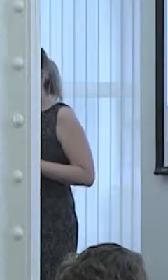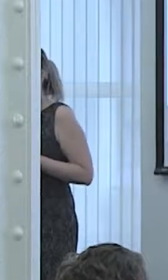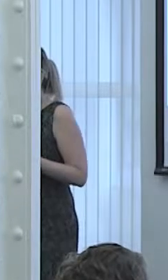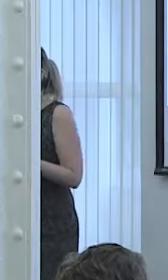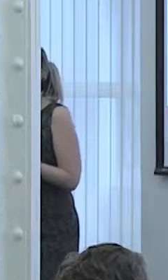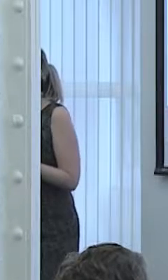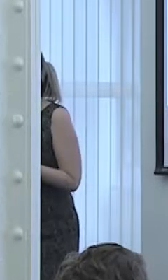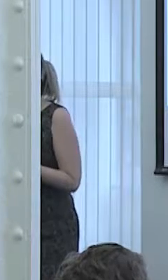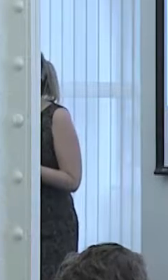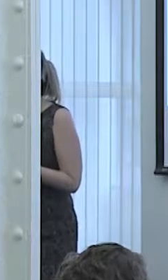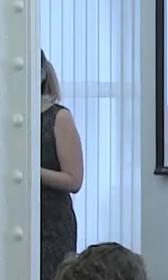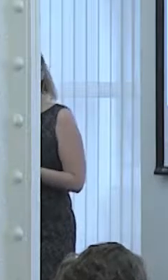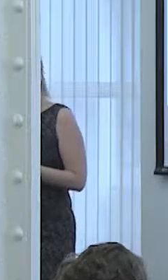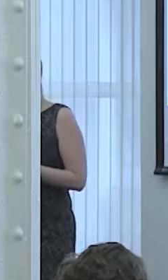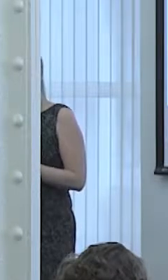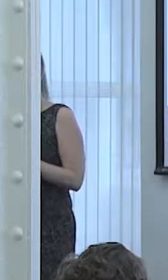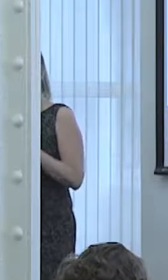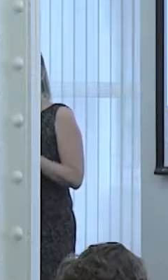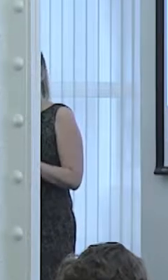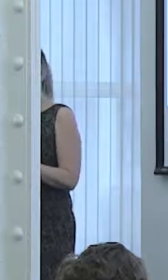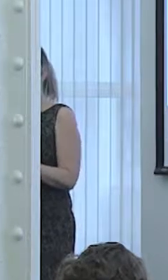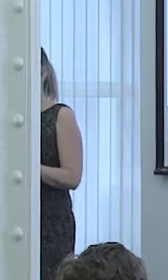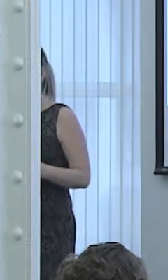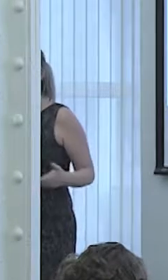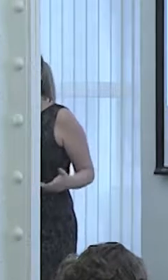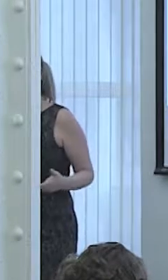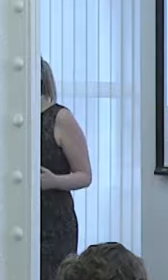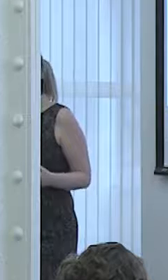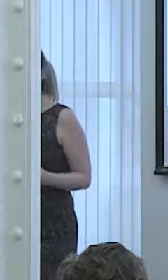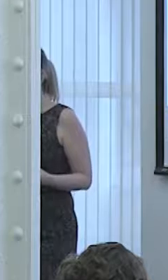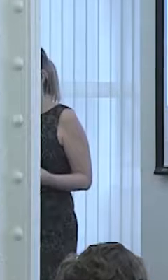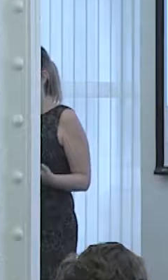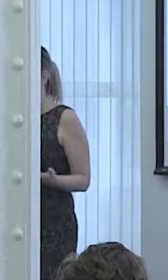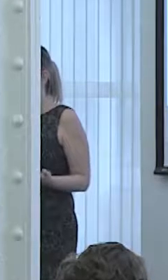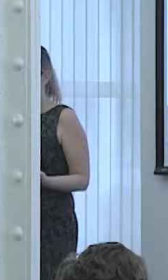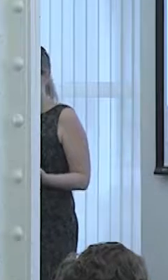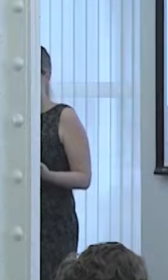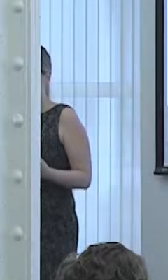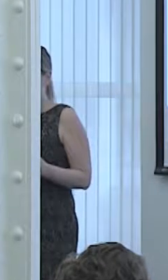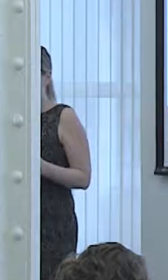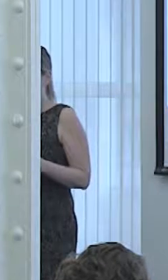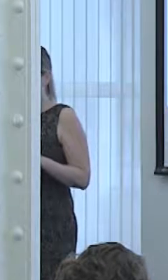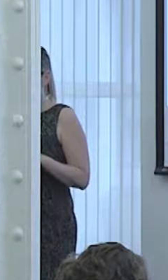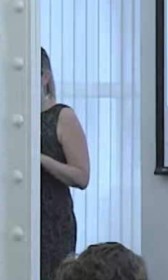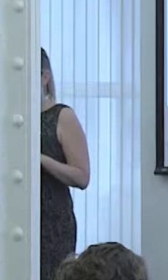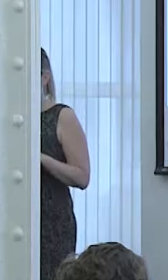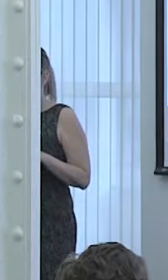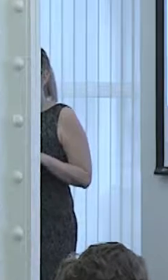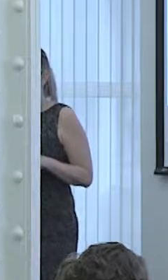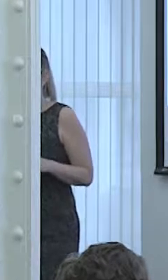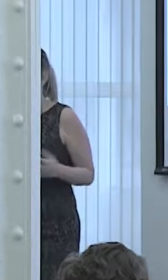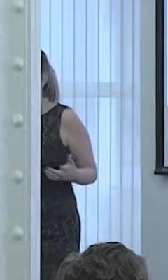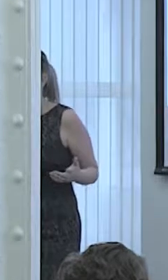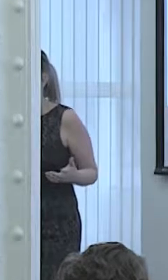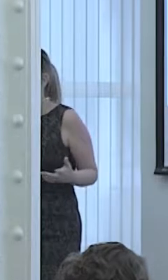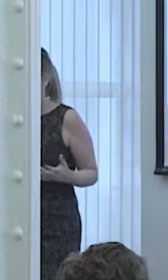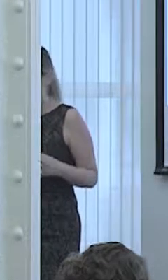near where the scene is located, guess what? You're not going to be able to find the scene anyway.